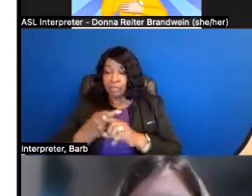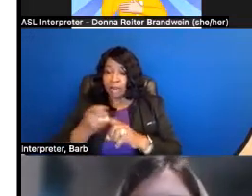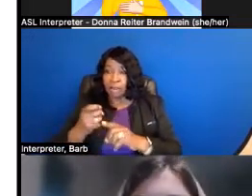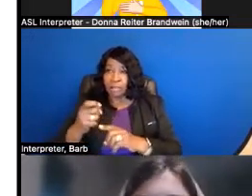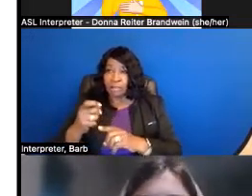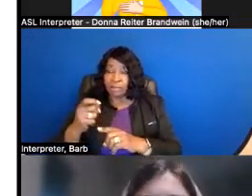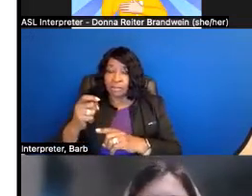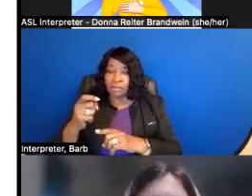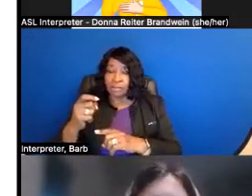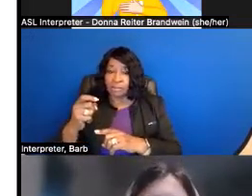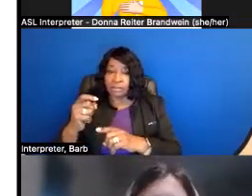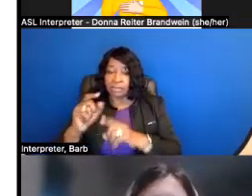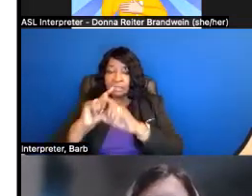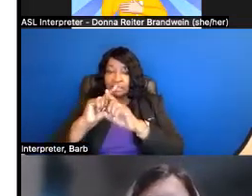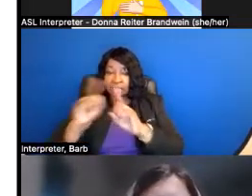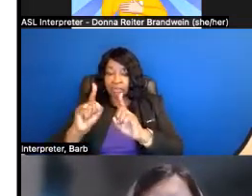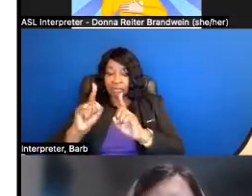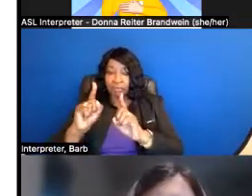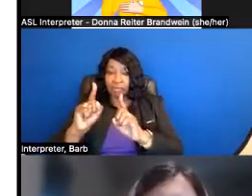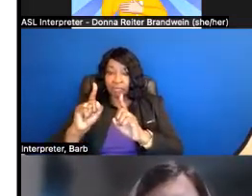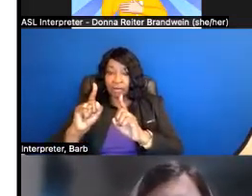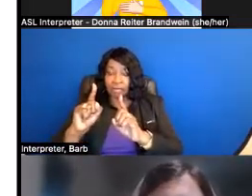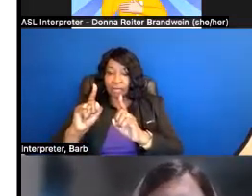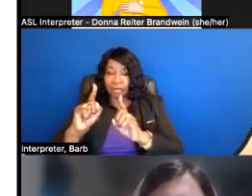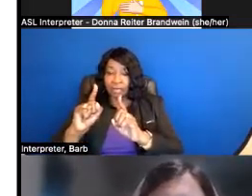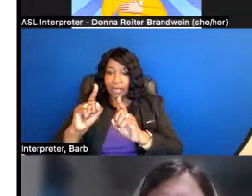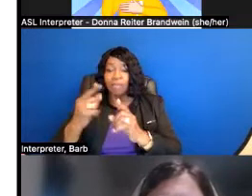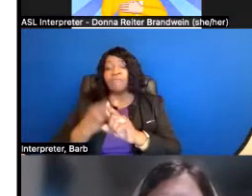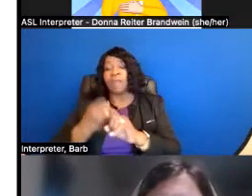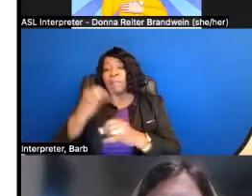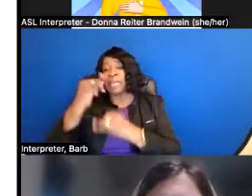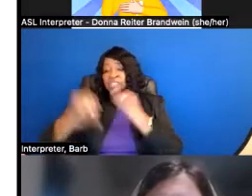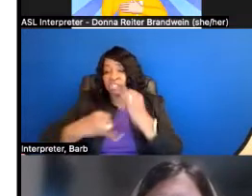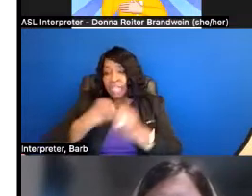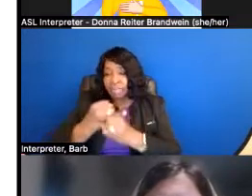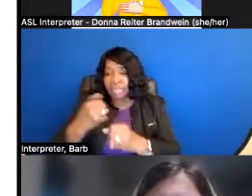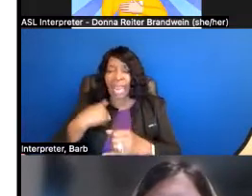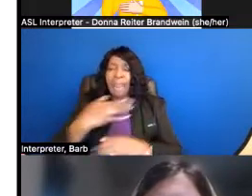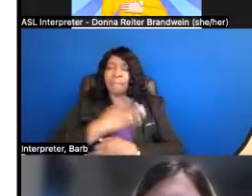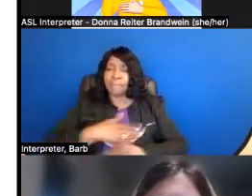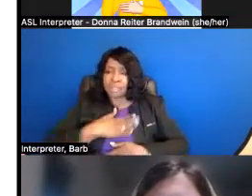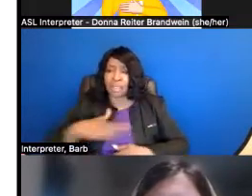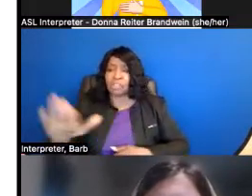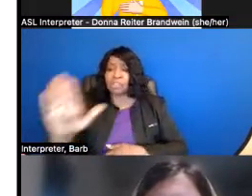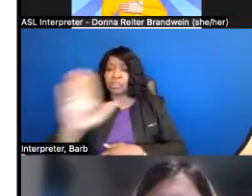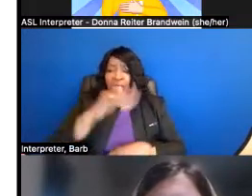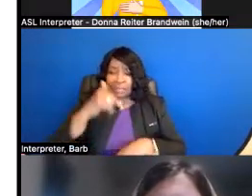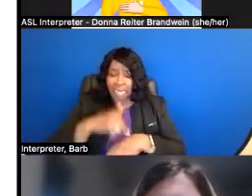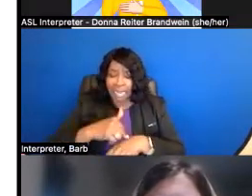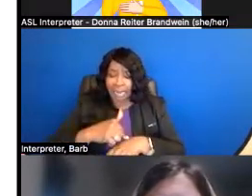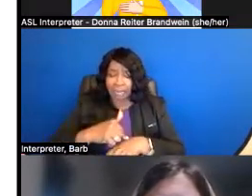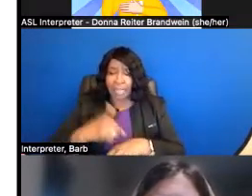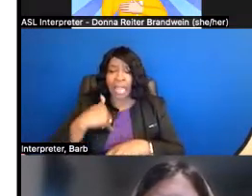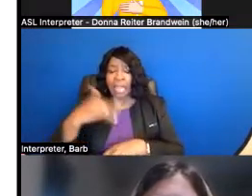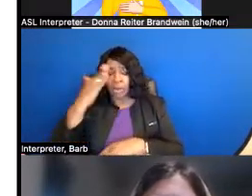so I really appreciate everyone's time with us tonight. It's been a long day, but also I hope everyone can agree